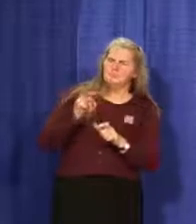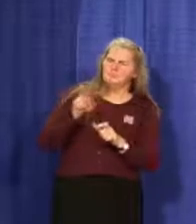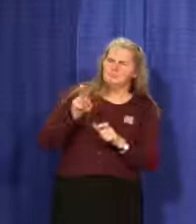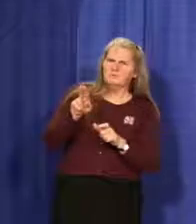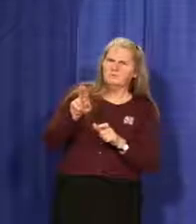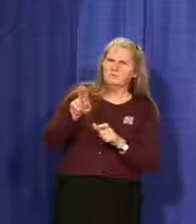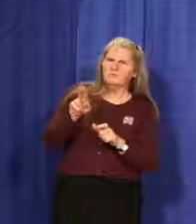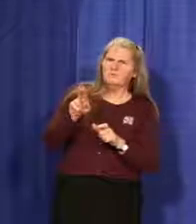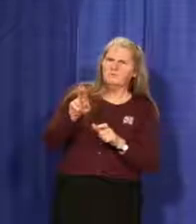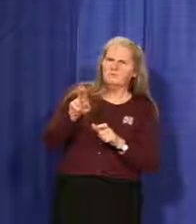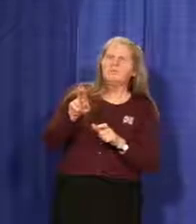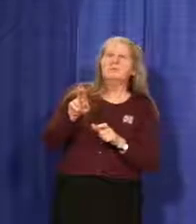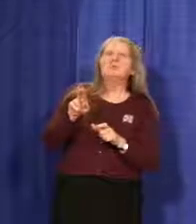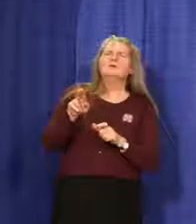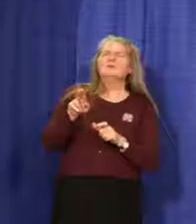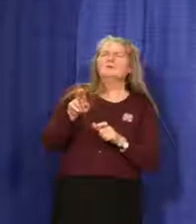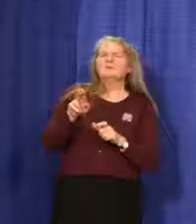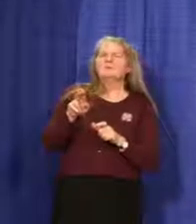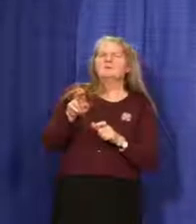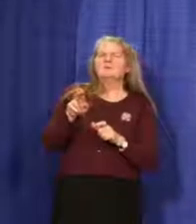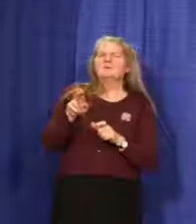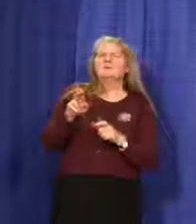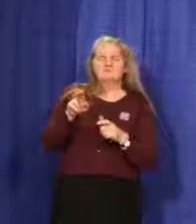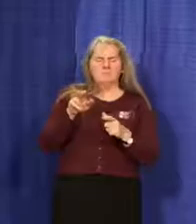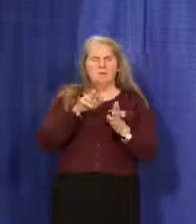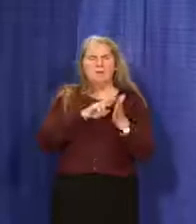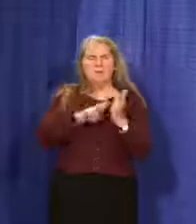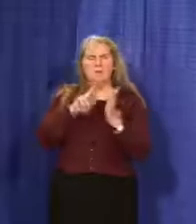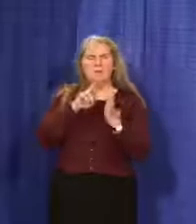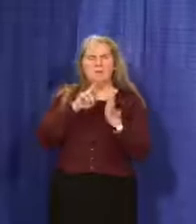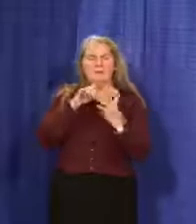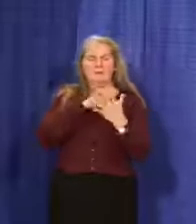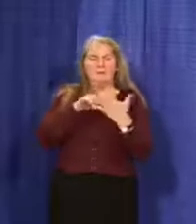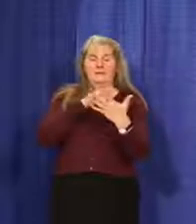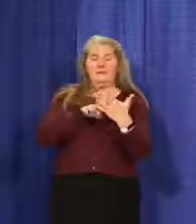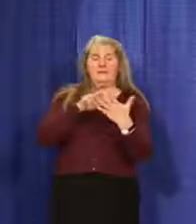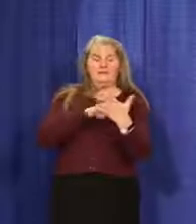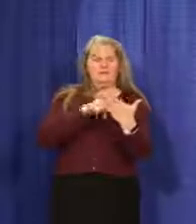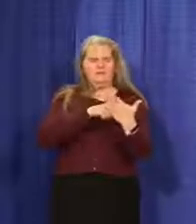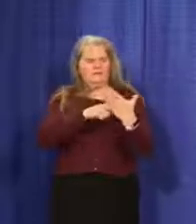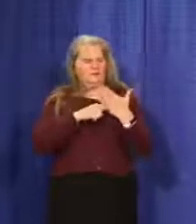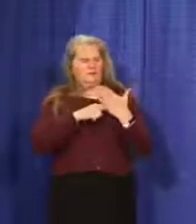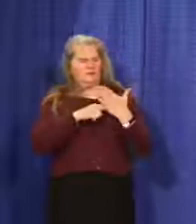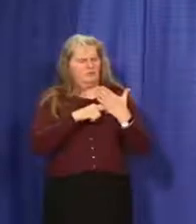effectiveness in studies of the